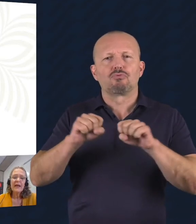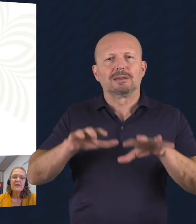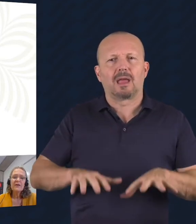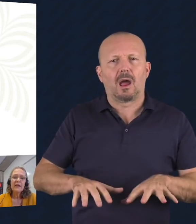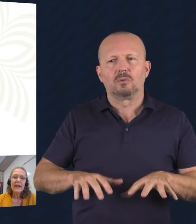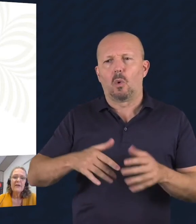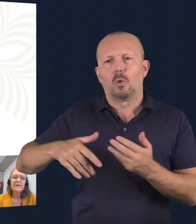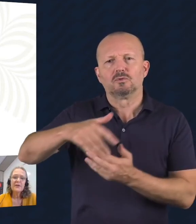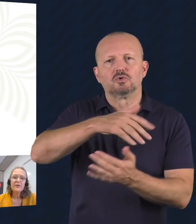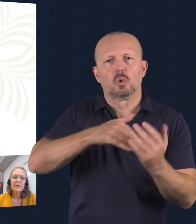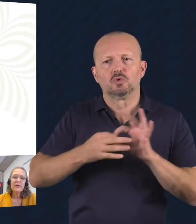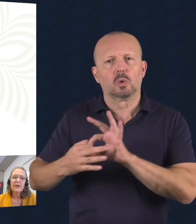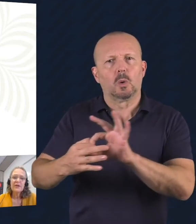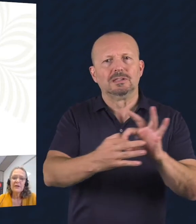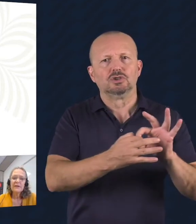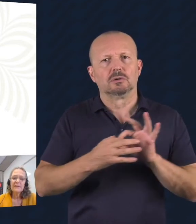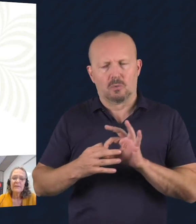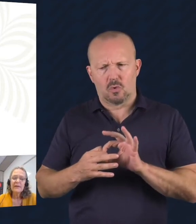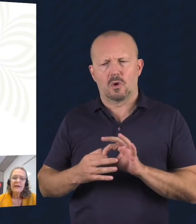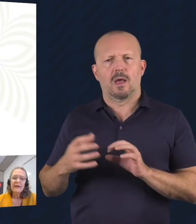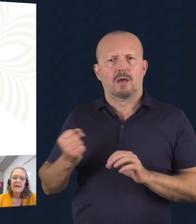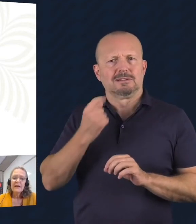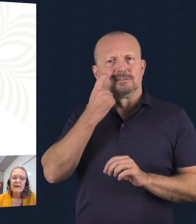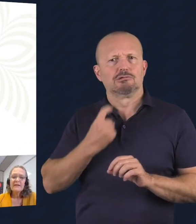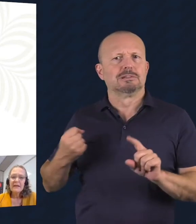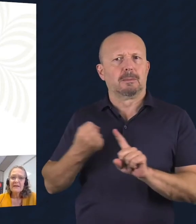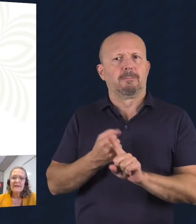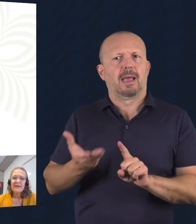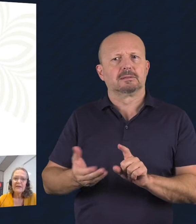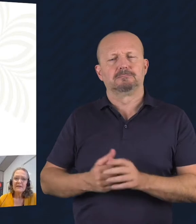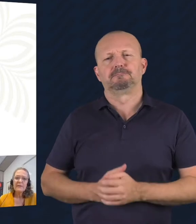of lack of social cohesion is a serious impact.